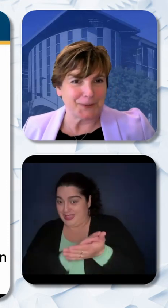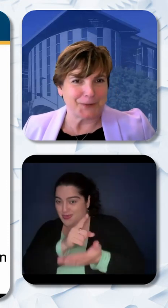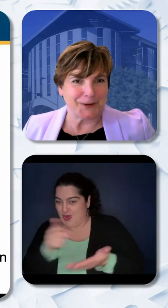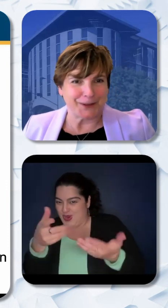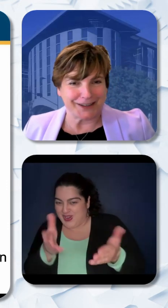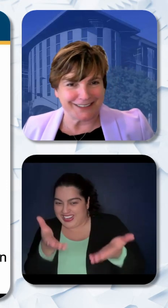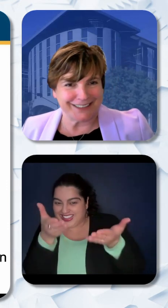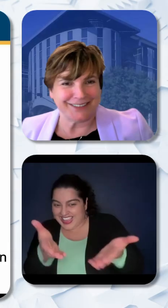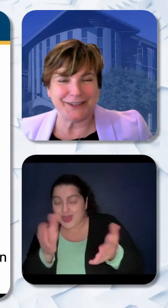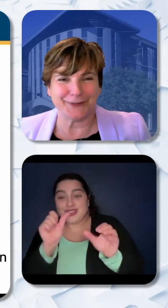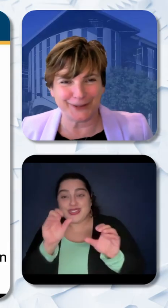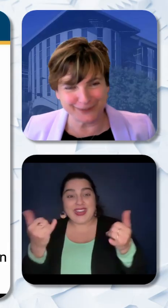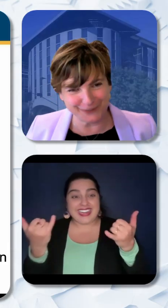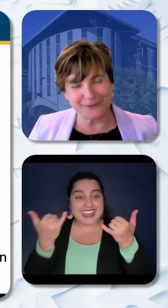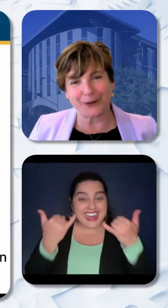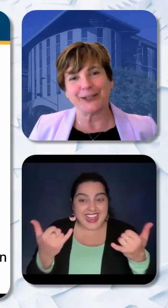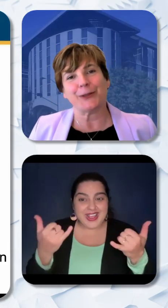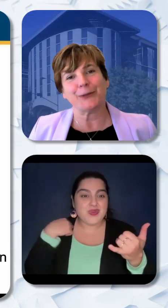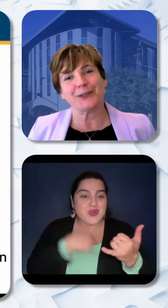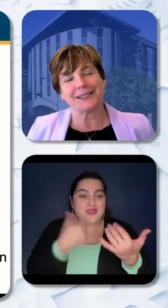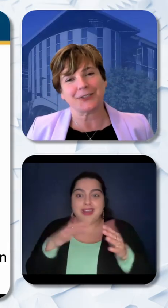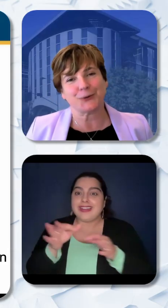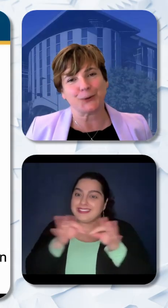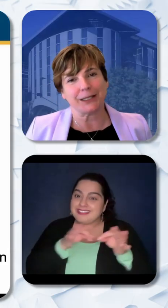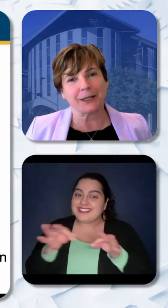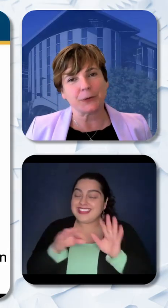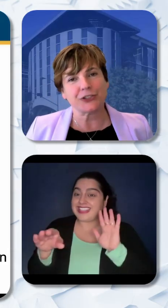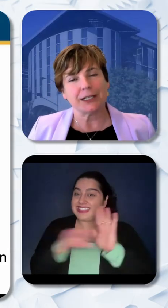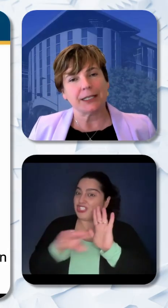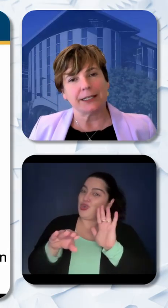So, now that we've already gone through the statutory language,